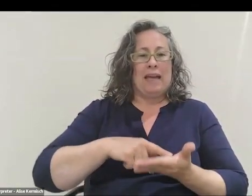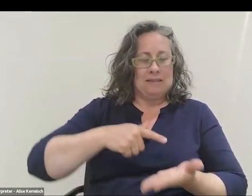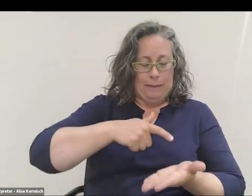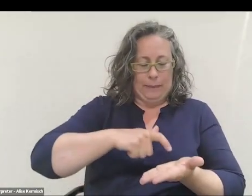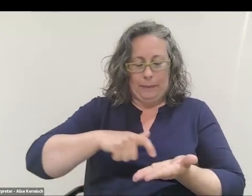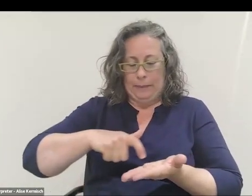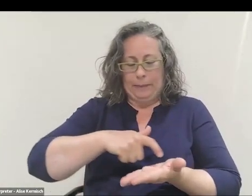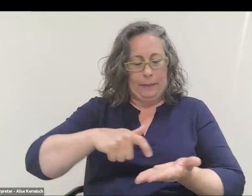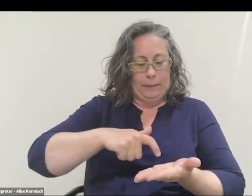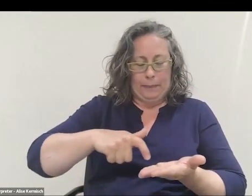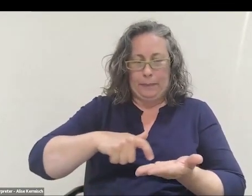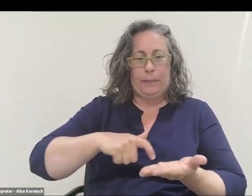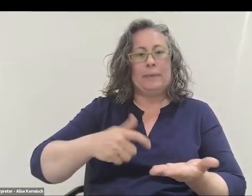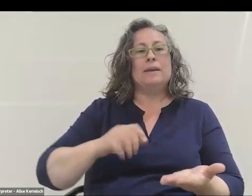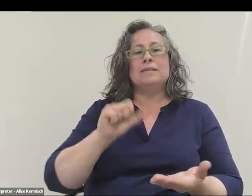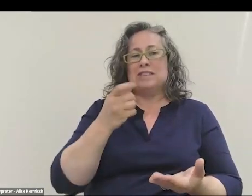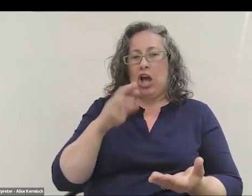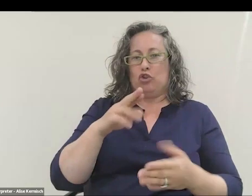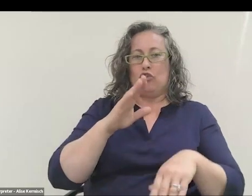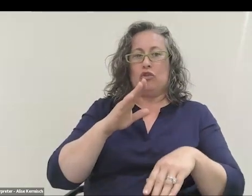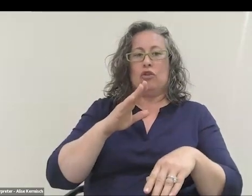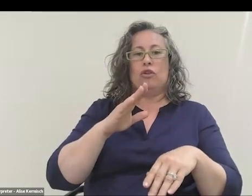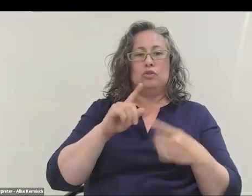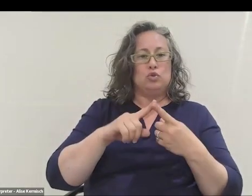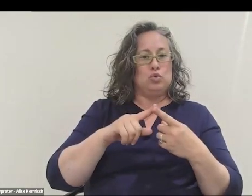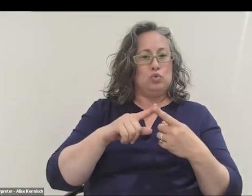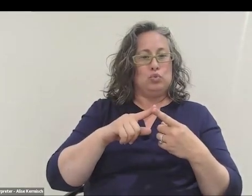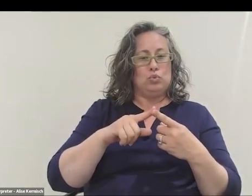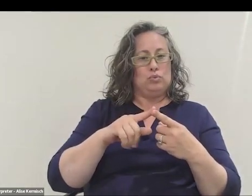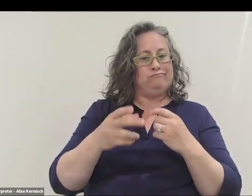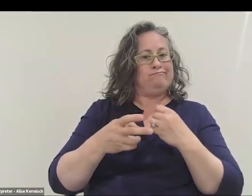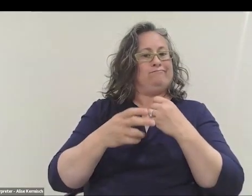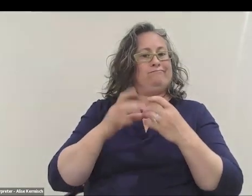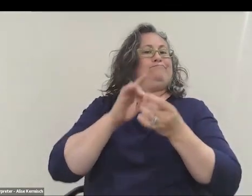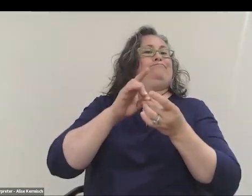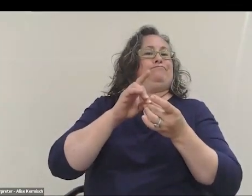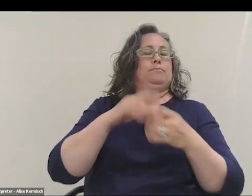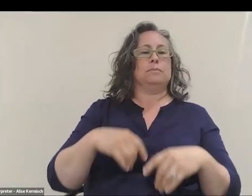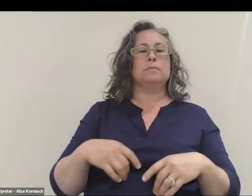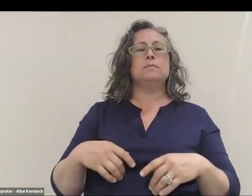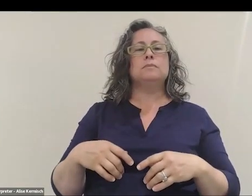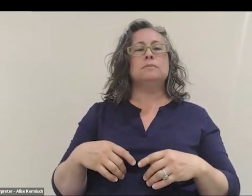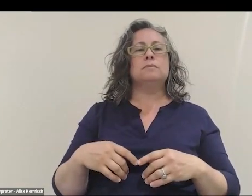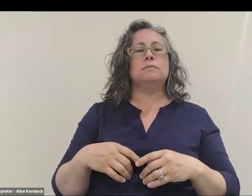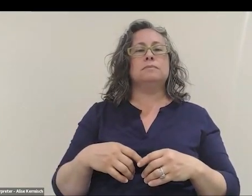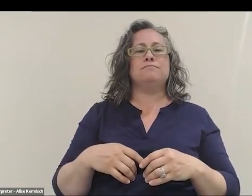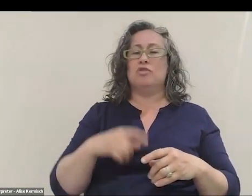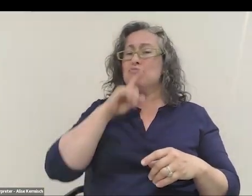It's a solder along the header to secure the piece on. It's really fun, because if someone's